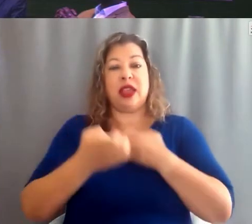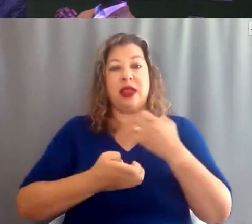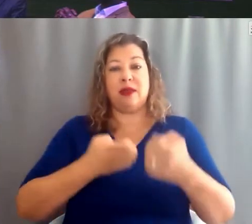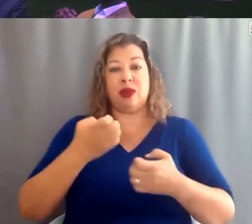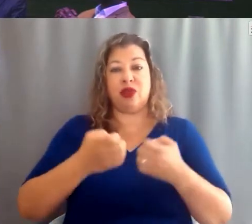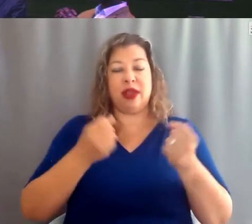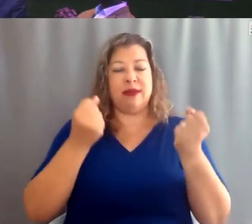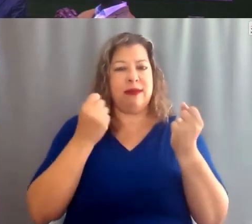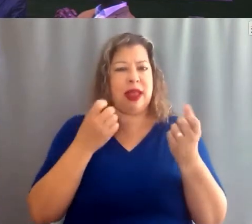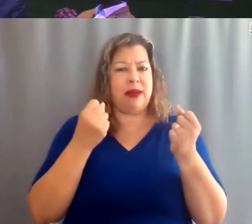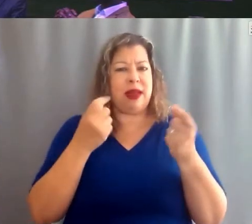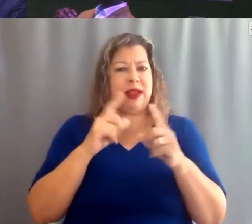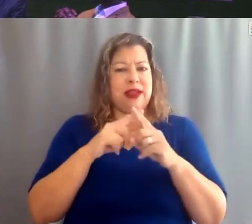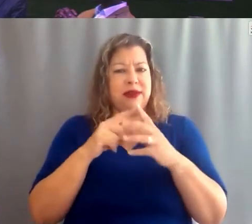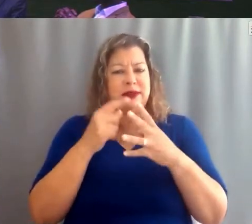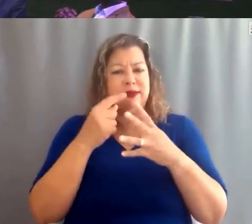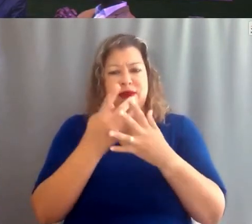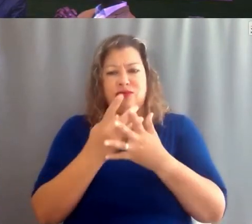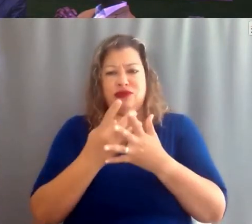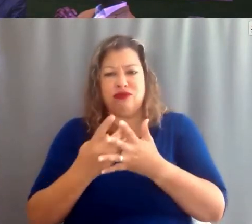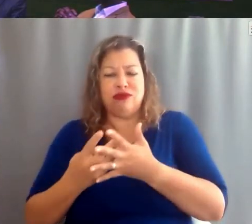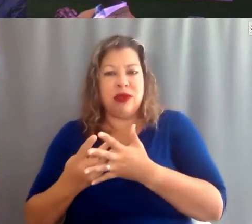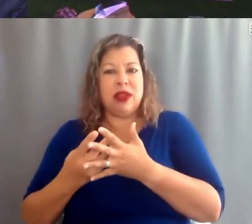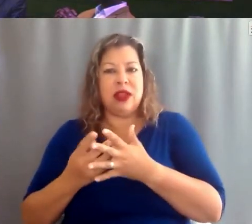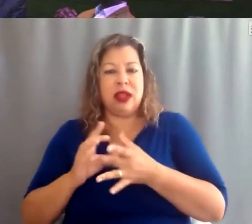many more that we've curated, is belonging.